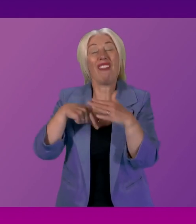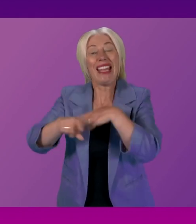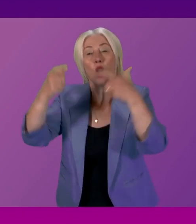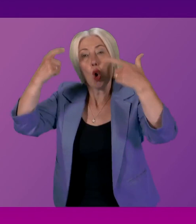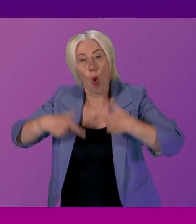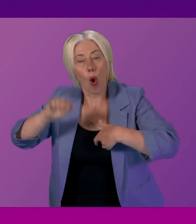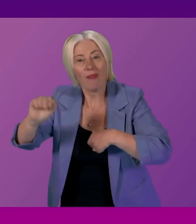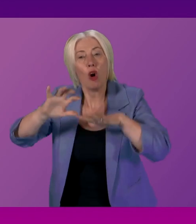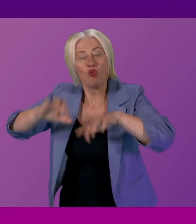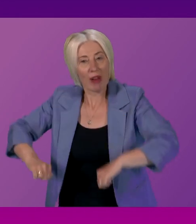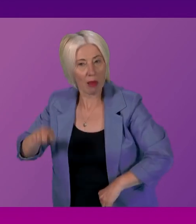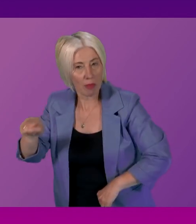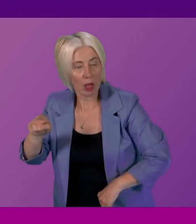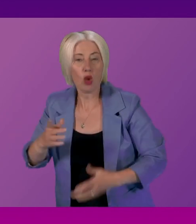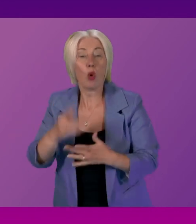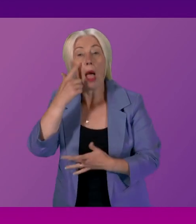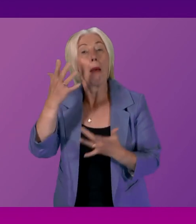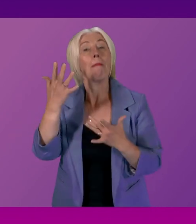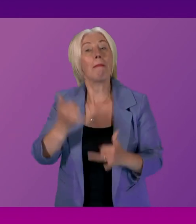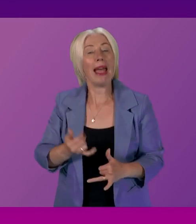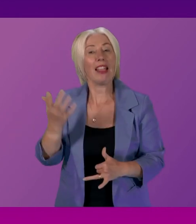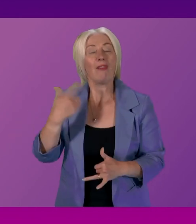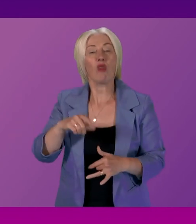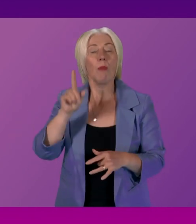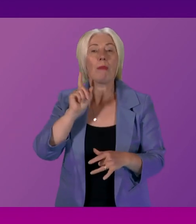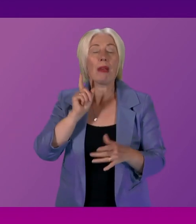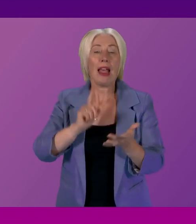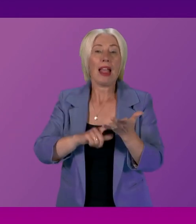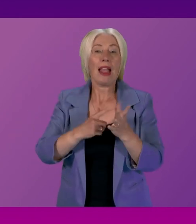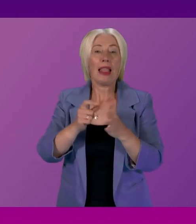The pilot stems from the recommendations made by Lady Dorrian, whom Christine Grahame will